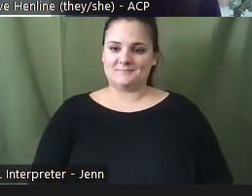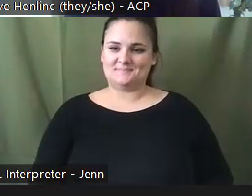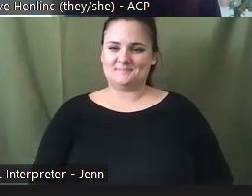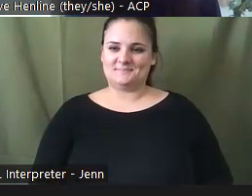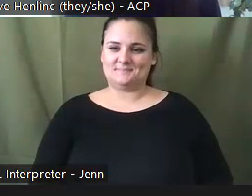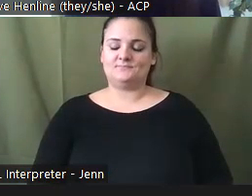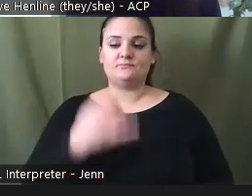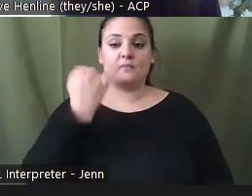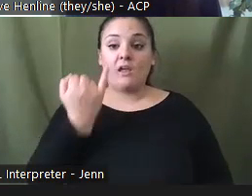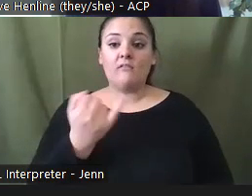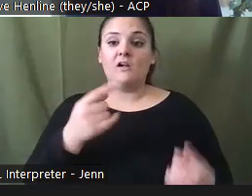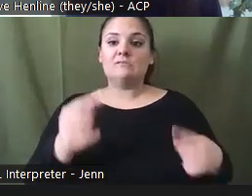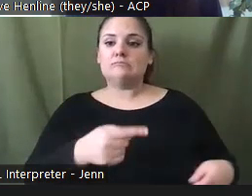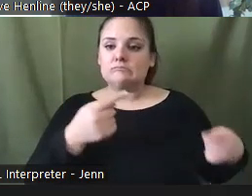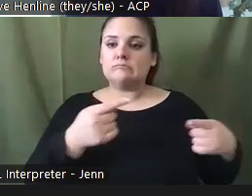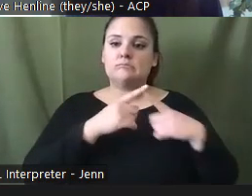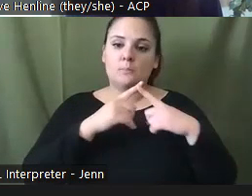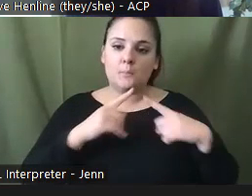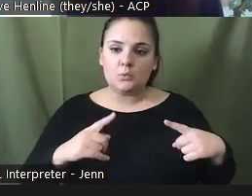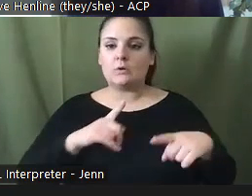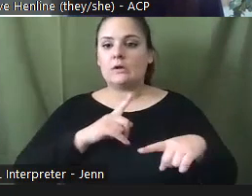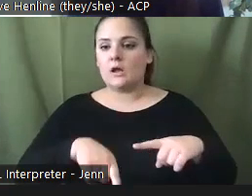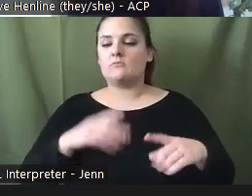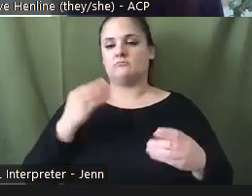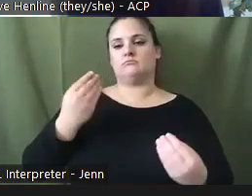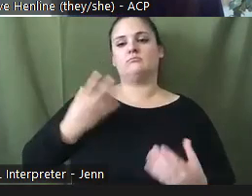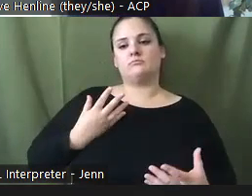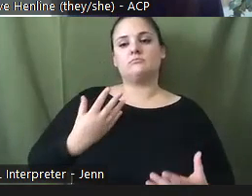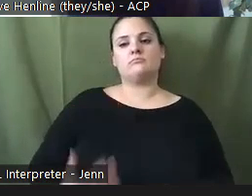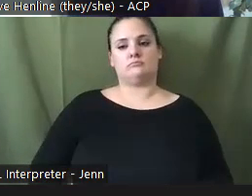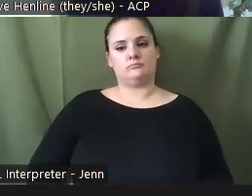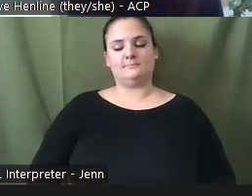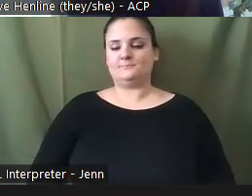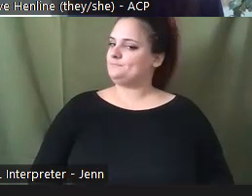you would like to, just let me know in the chat, I can make sure you can unmute. And while